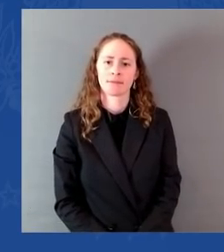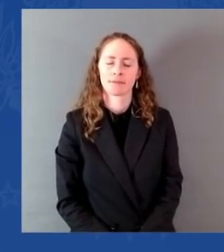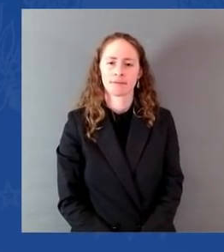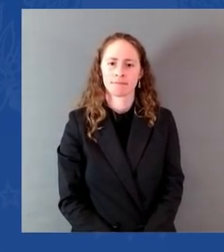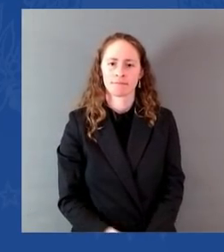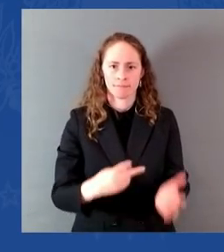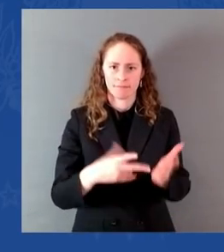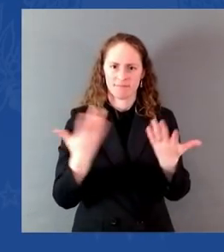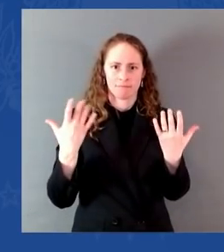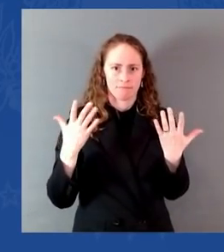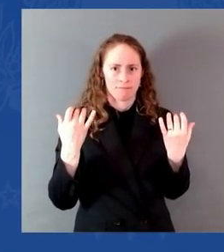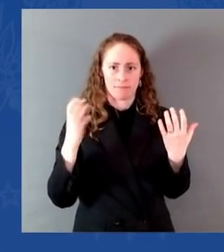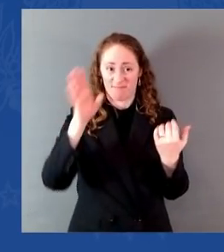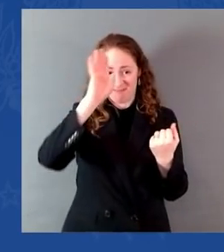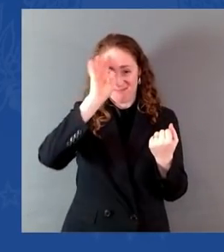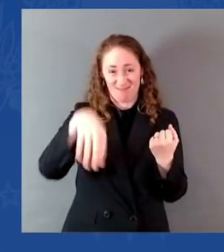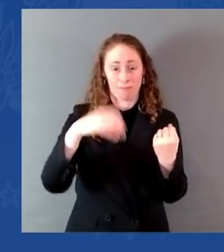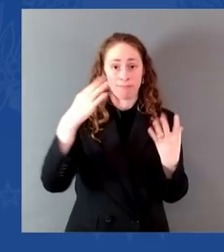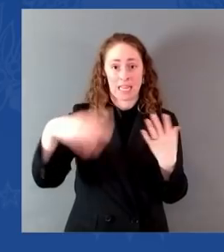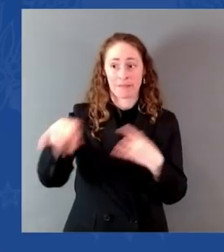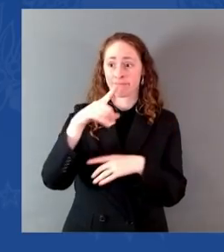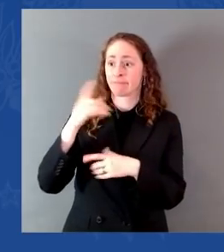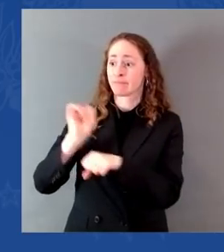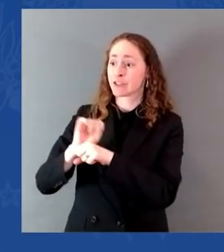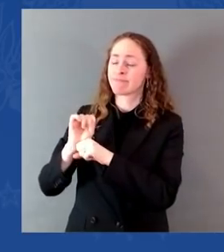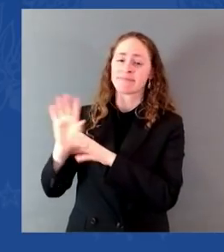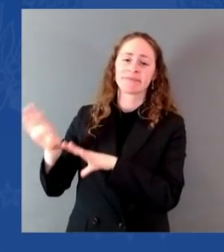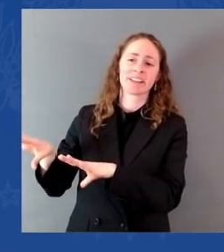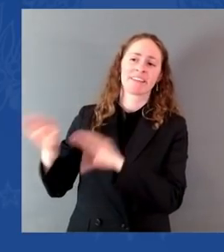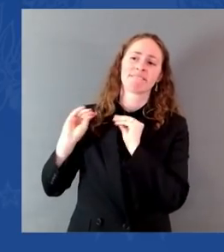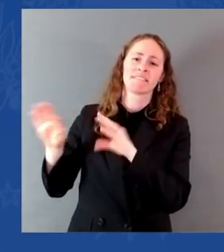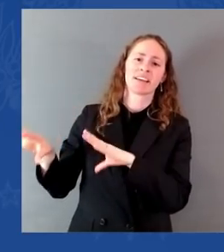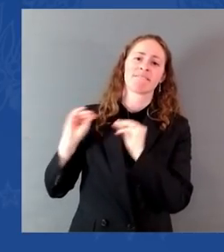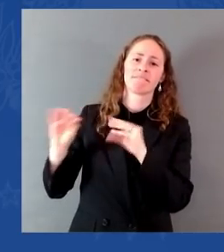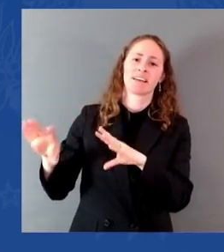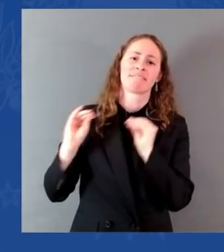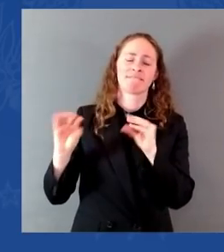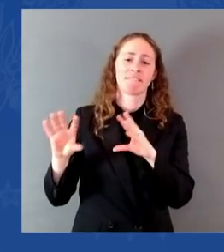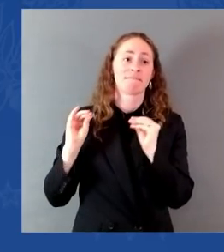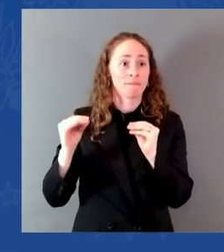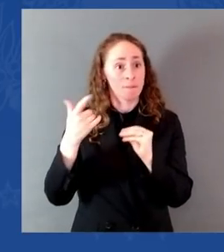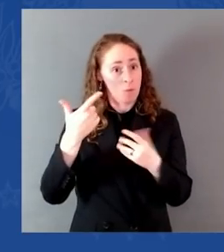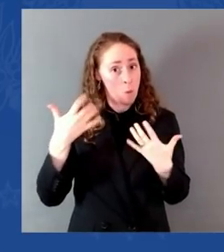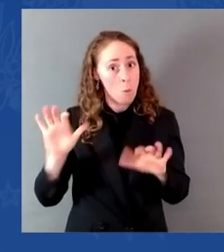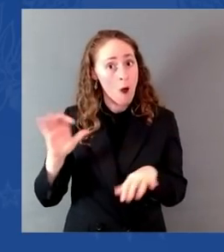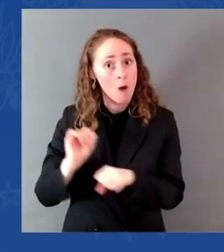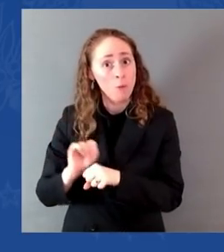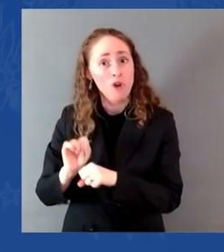but because they couldn't find affordable care. Look at all of the women who are totally qualified